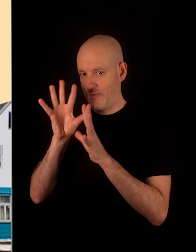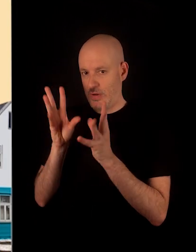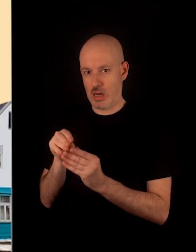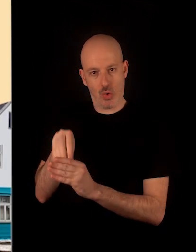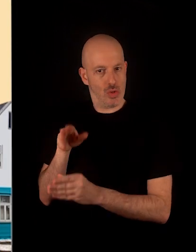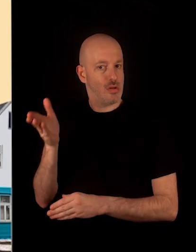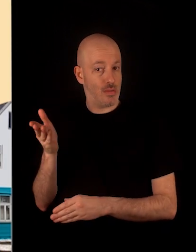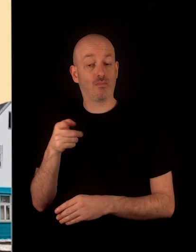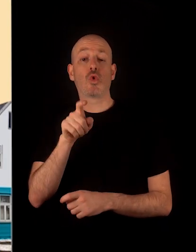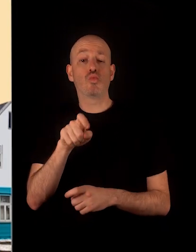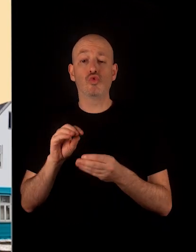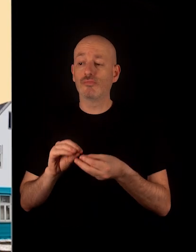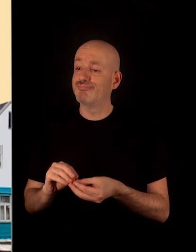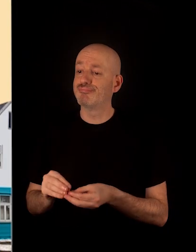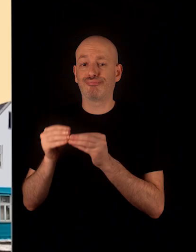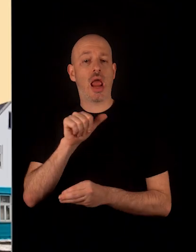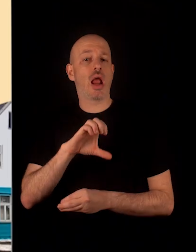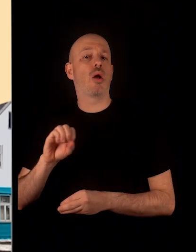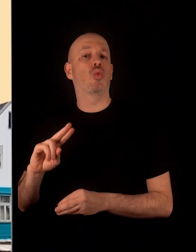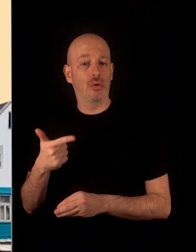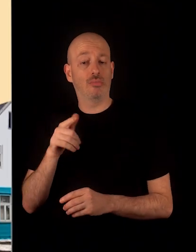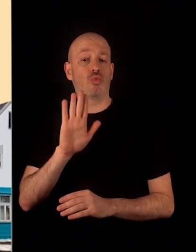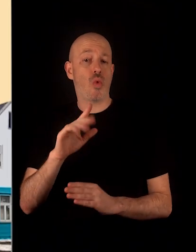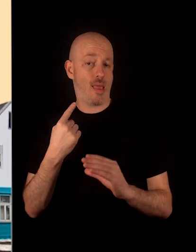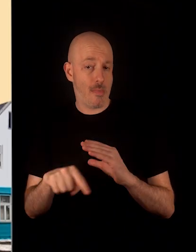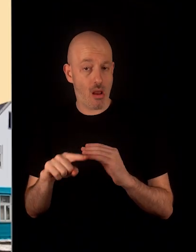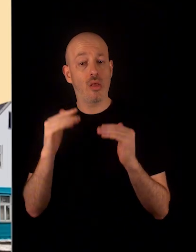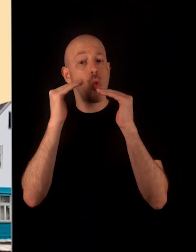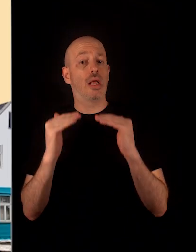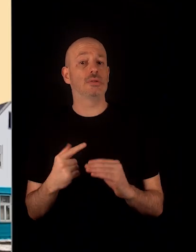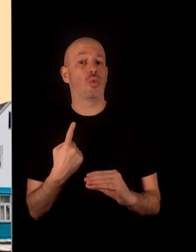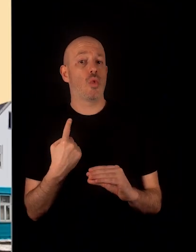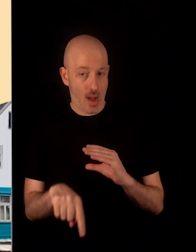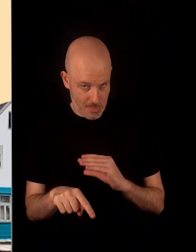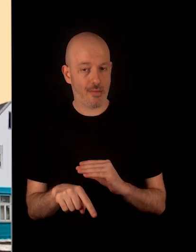And of course a small sample of expenses will need to be given